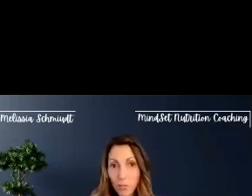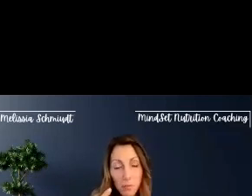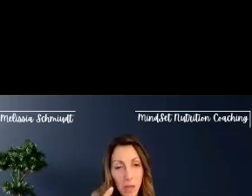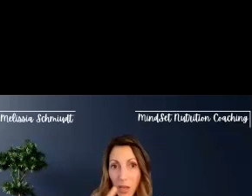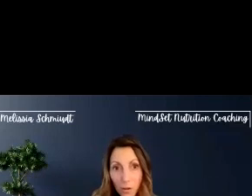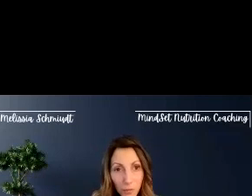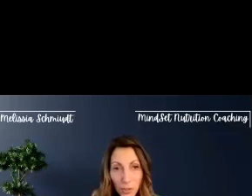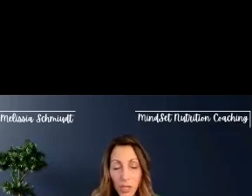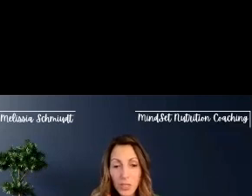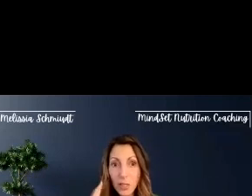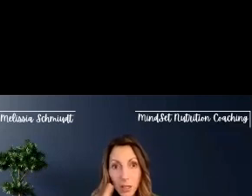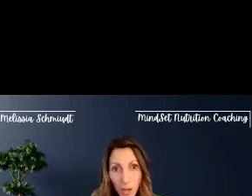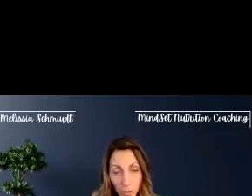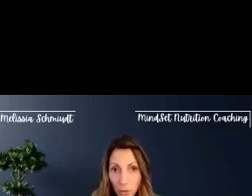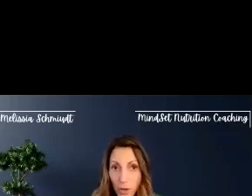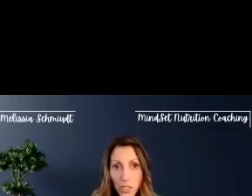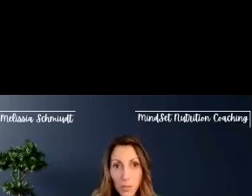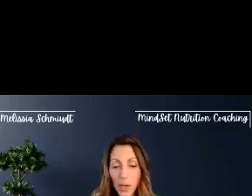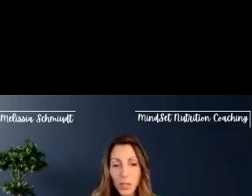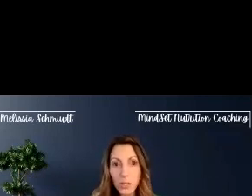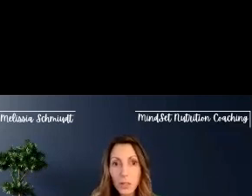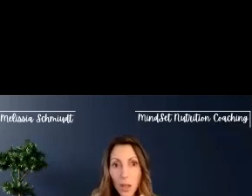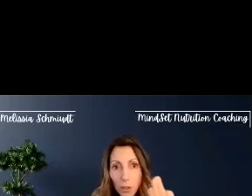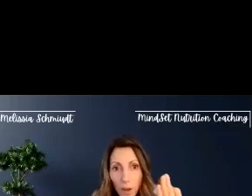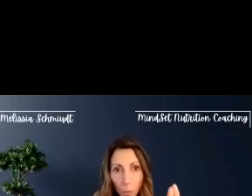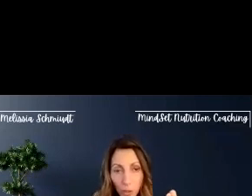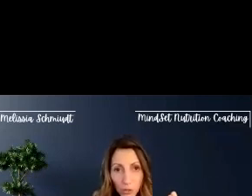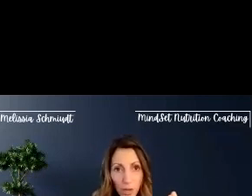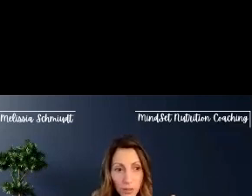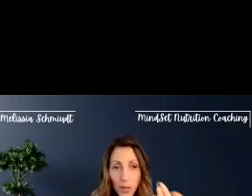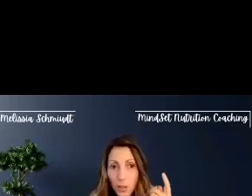of maybe caring for your kids, caring for your aging parents. You've got work stress.